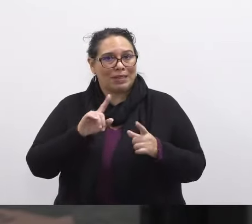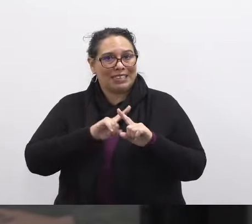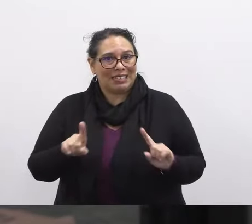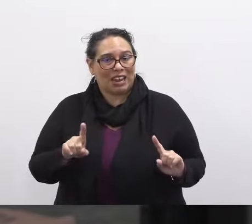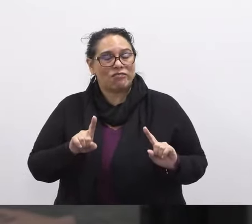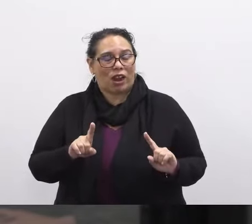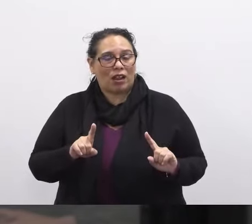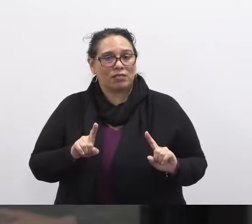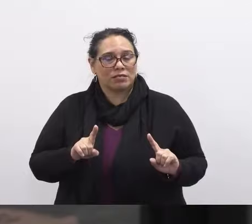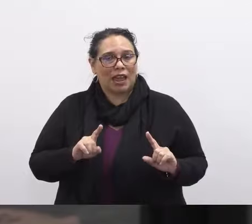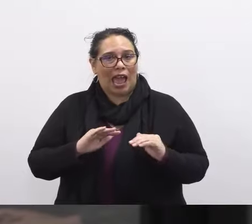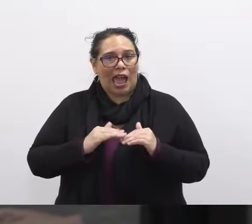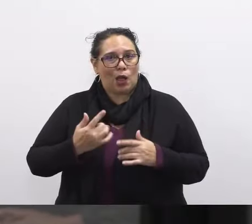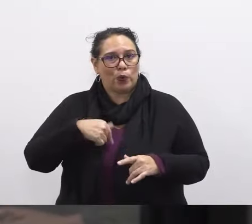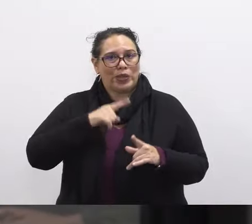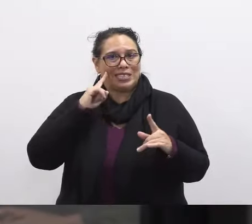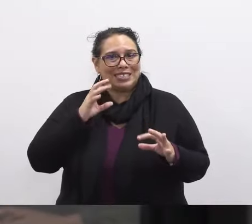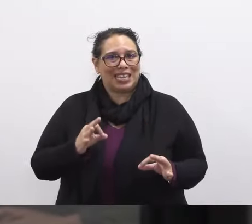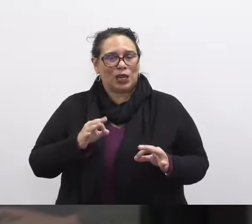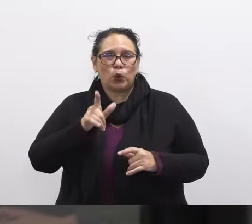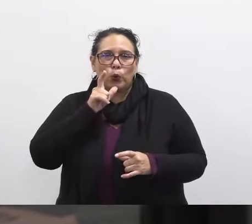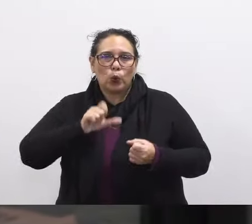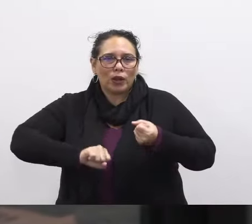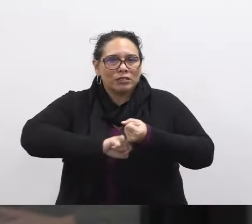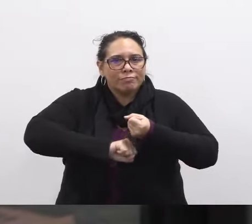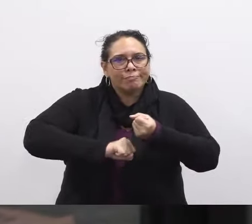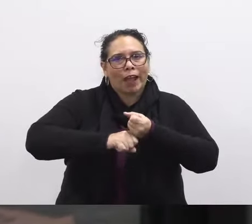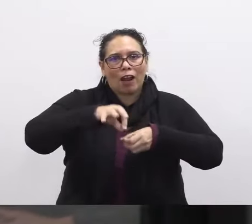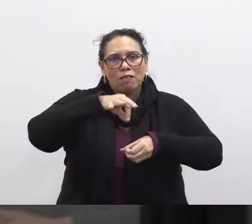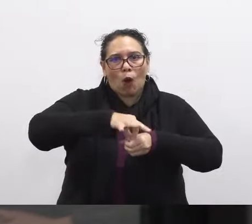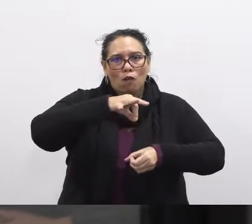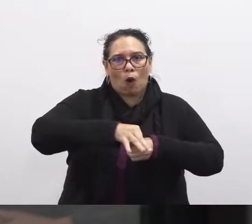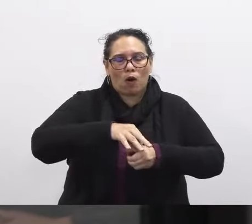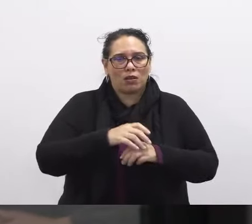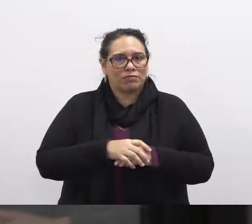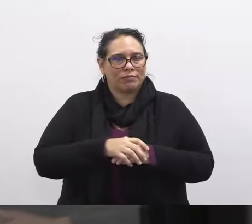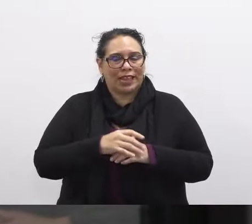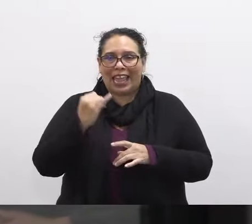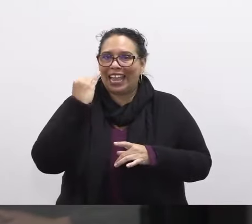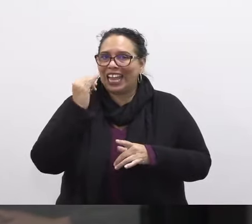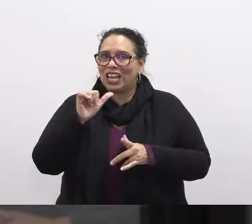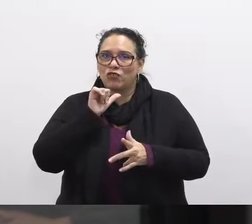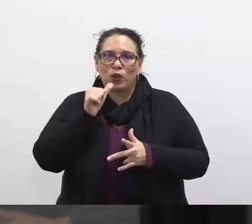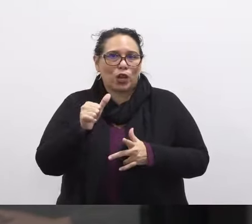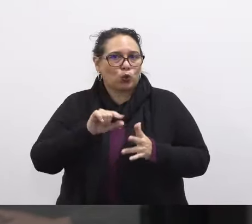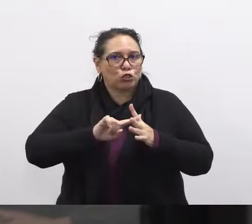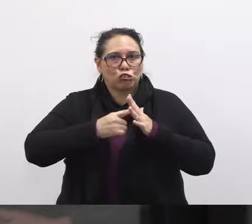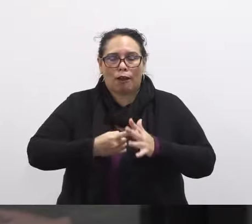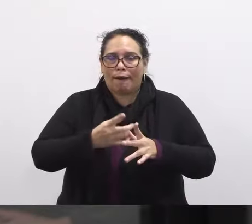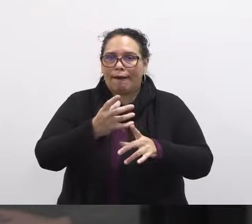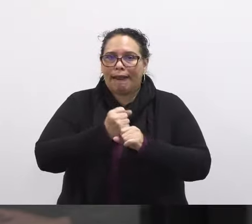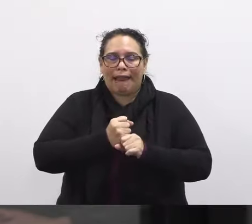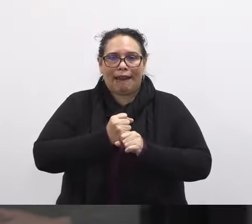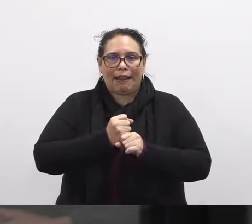with how we decide who we're going to vote for, if we don't start getting some respect from this district